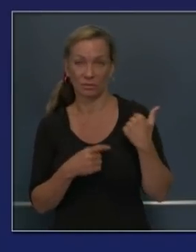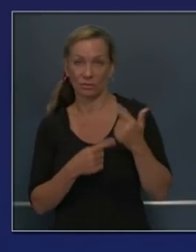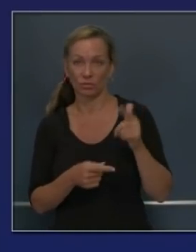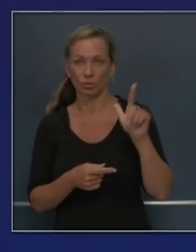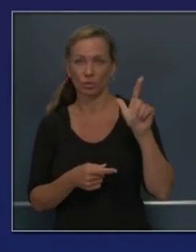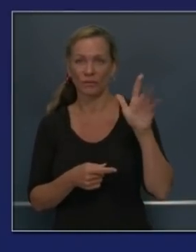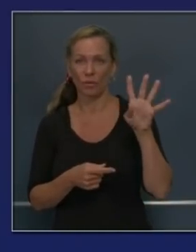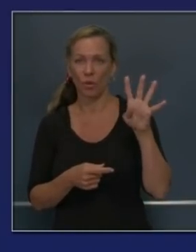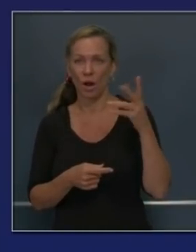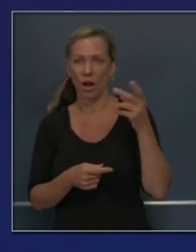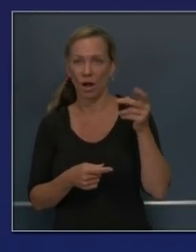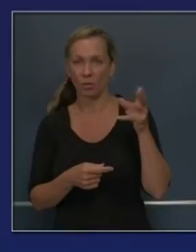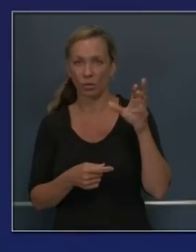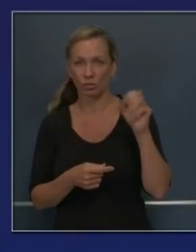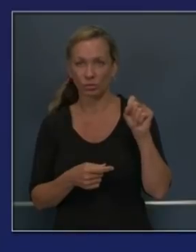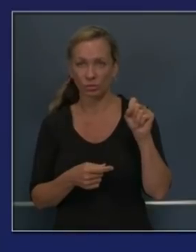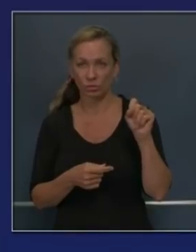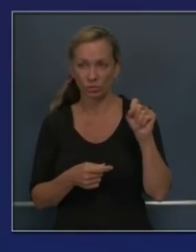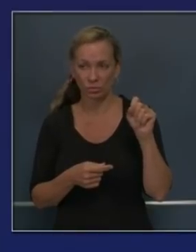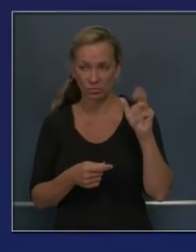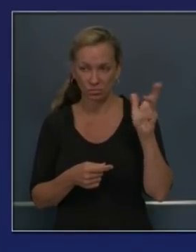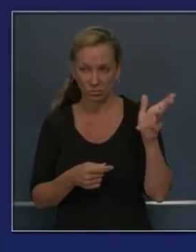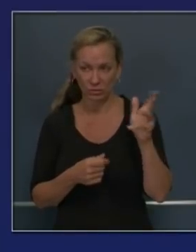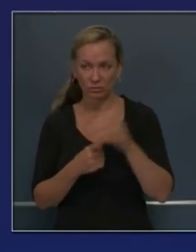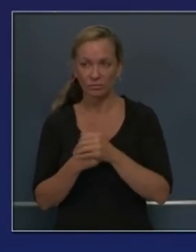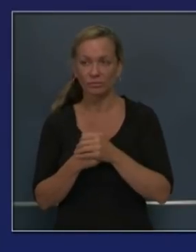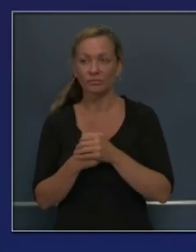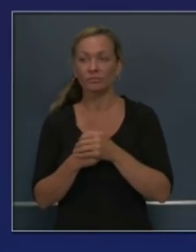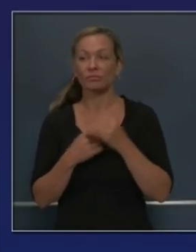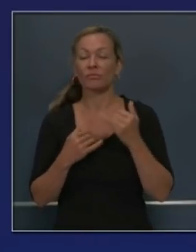ACTUALLY DROPPED 3.1 PERCENT IN THE LAST 24 HOUR PERIOD.